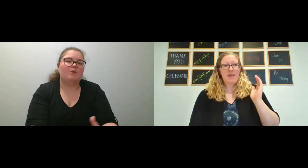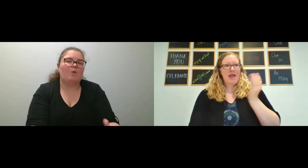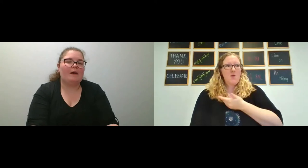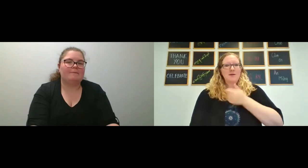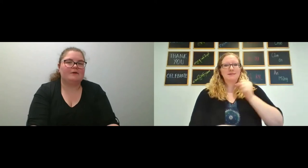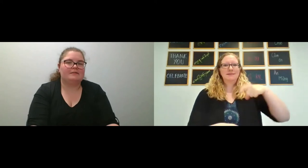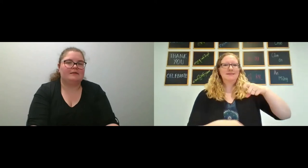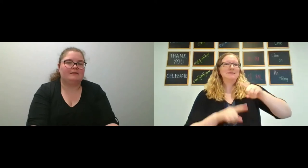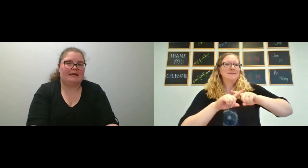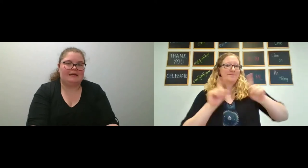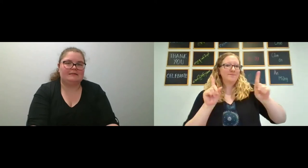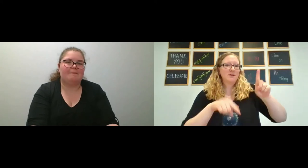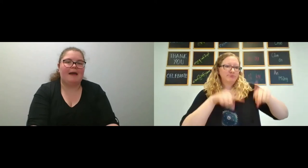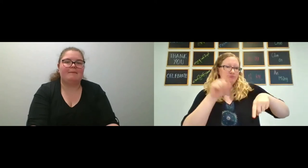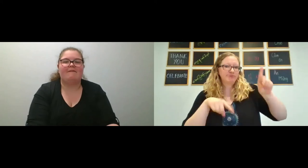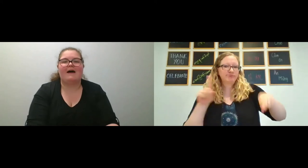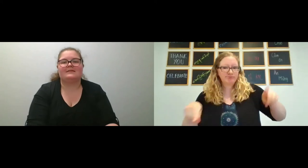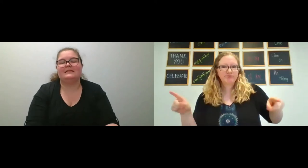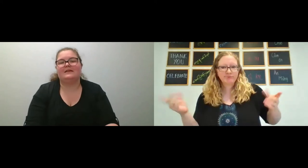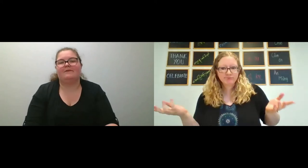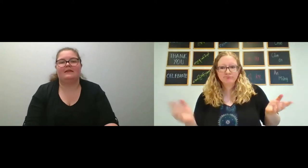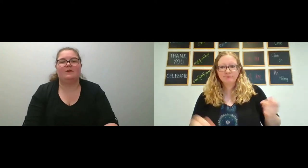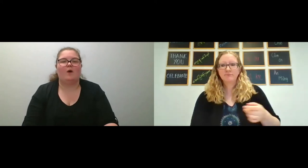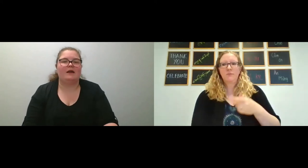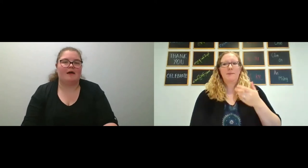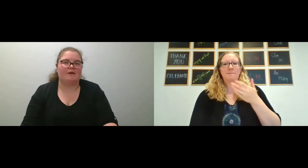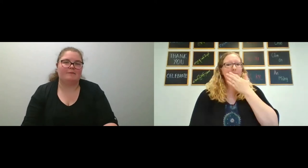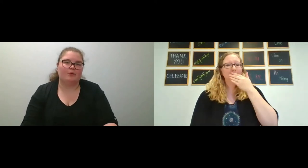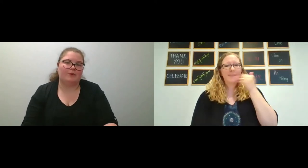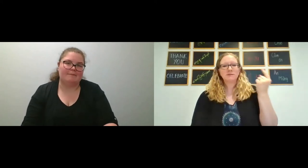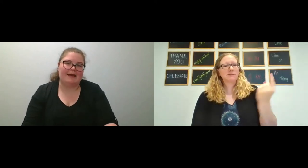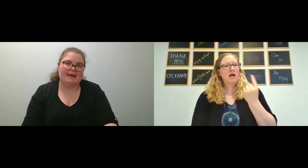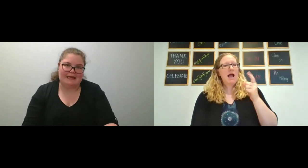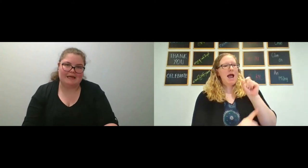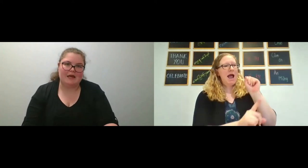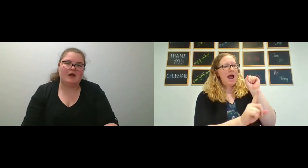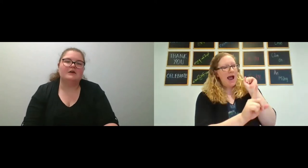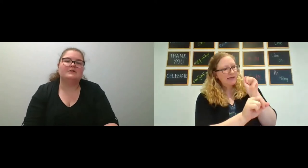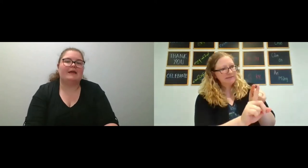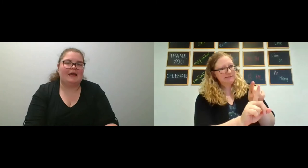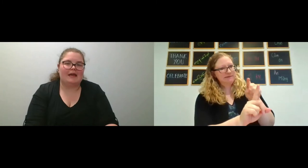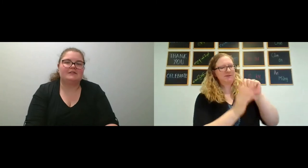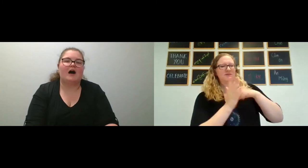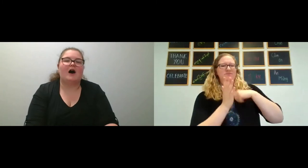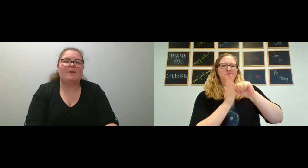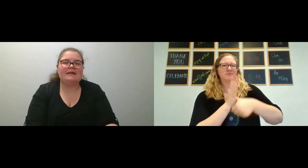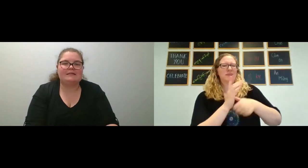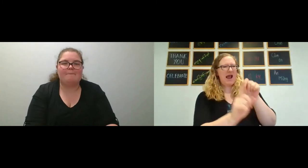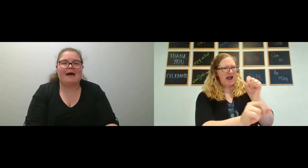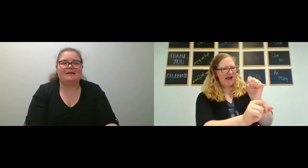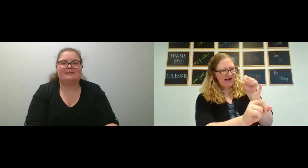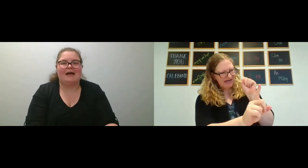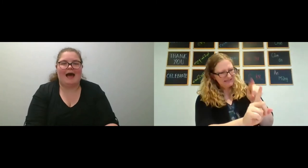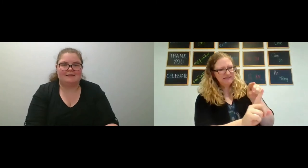What one person needs might be vastly different than what another employee might need. So again, it's always best to ask them.